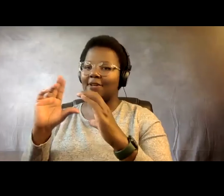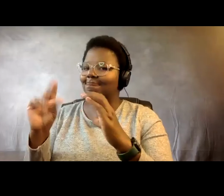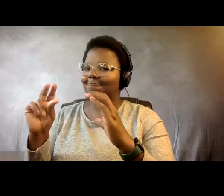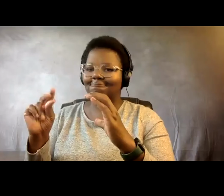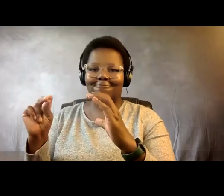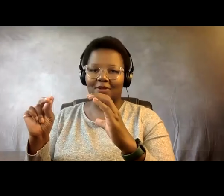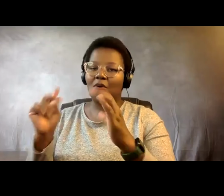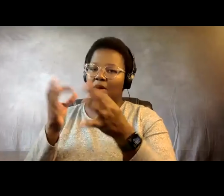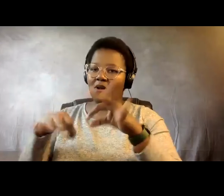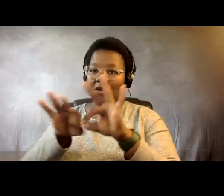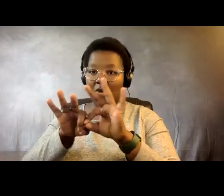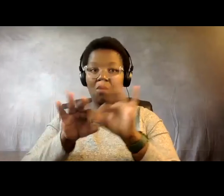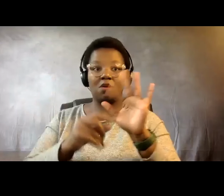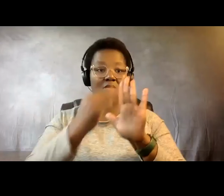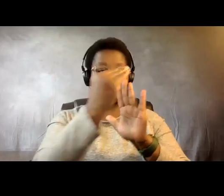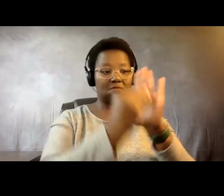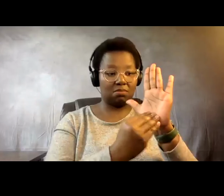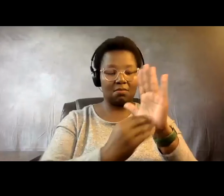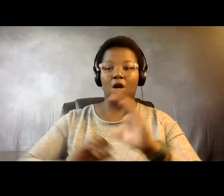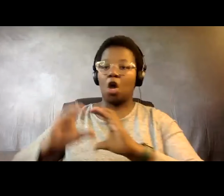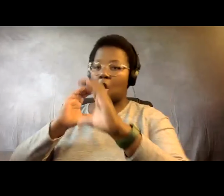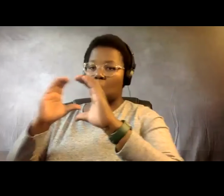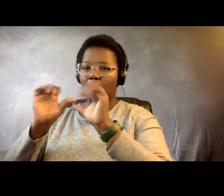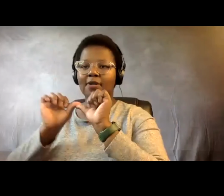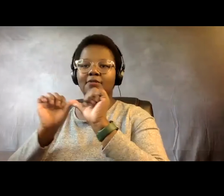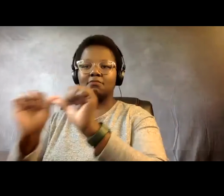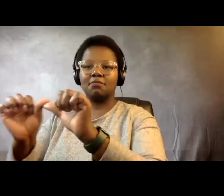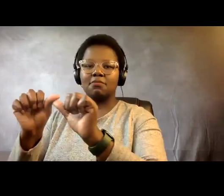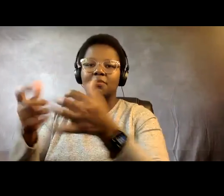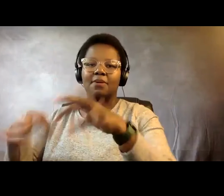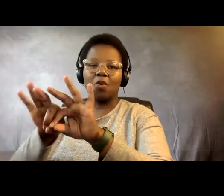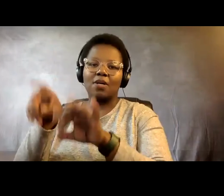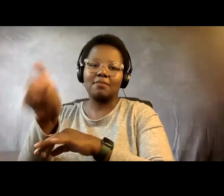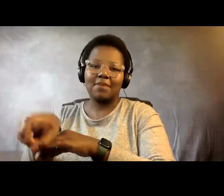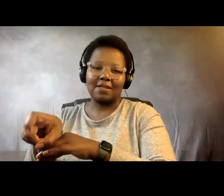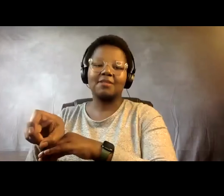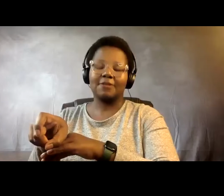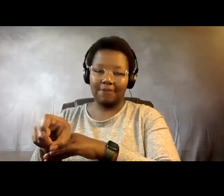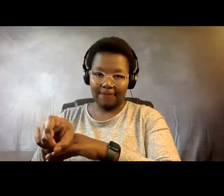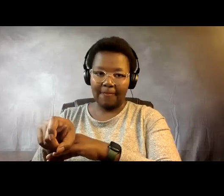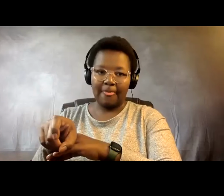still important to present the documentation, the mockup, in person to the people. So, in our team,